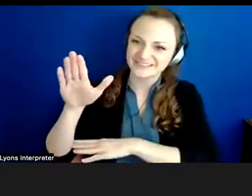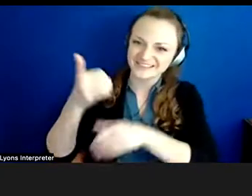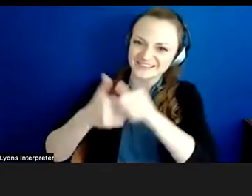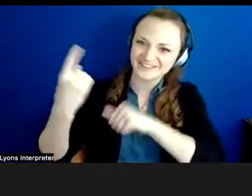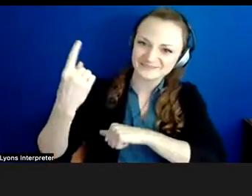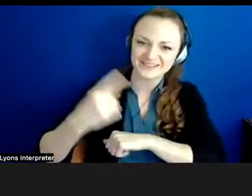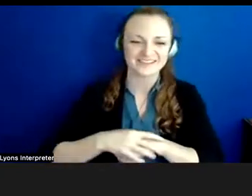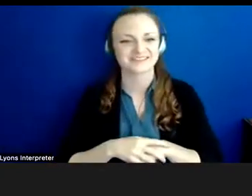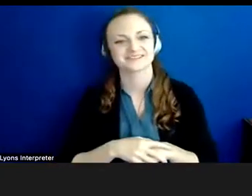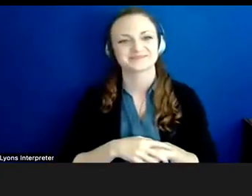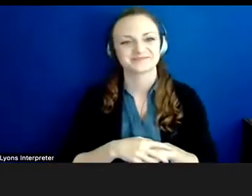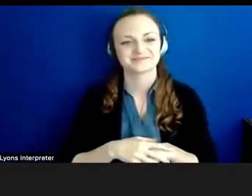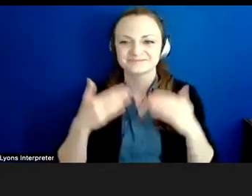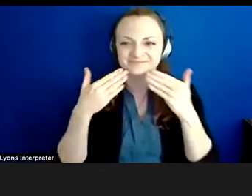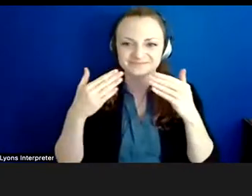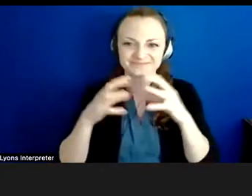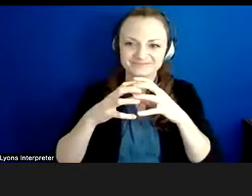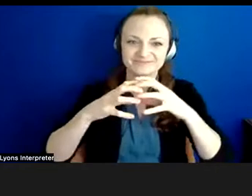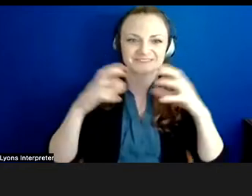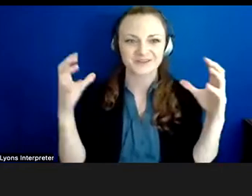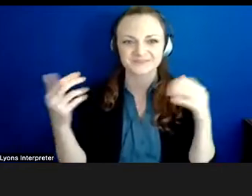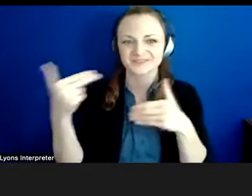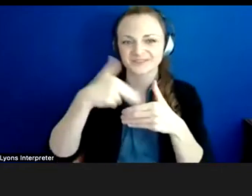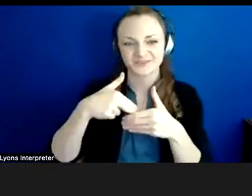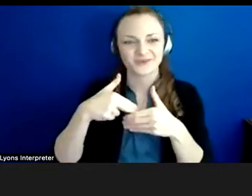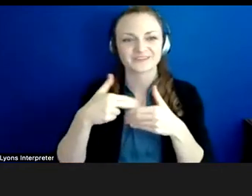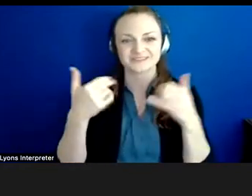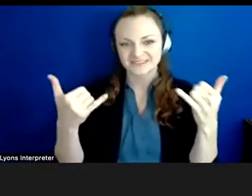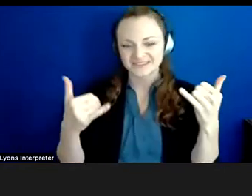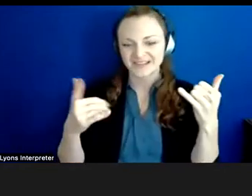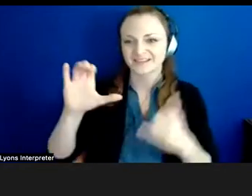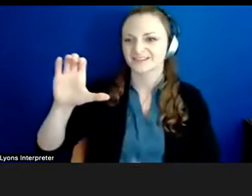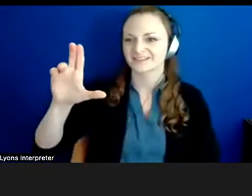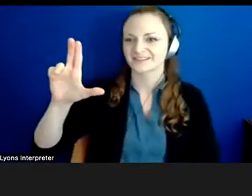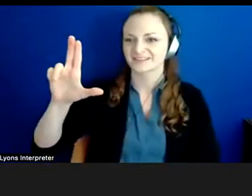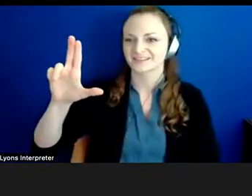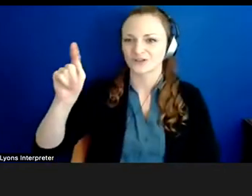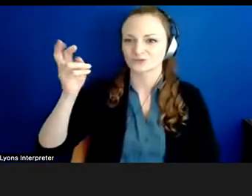19:05:25 And Thank you so much for joining our culturama event here this evening.